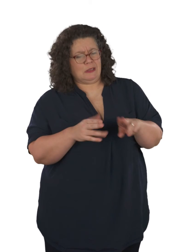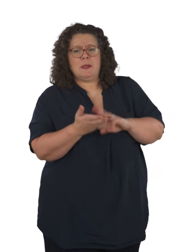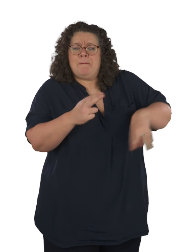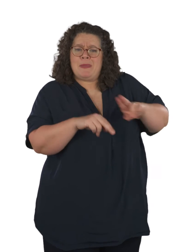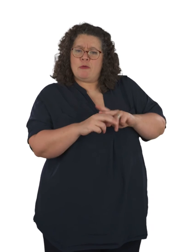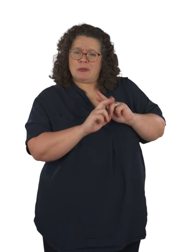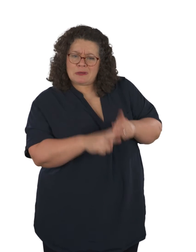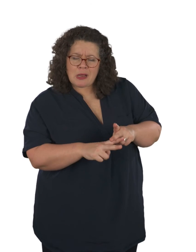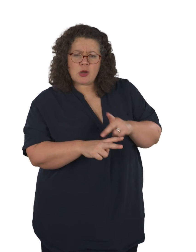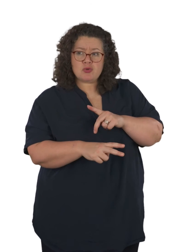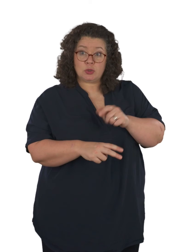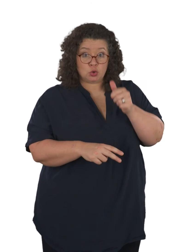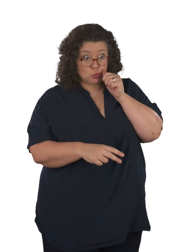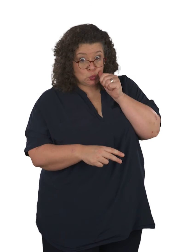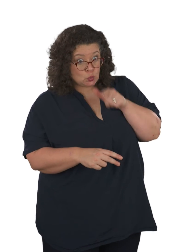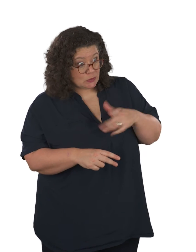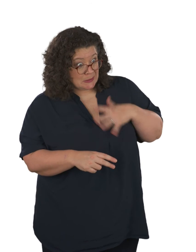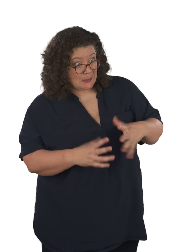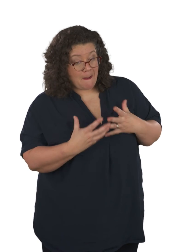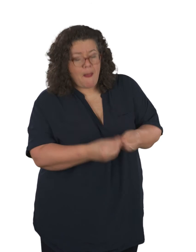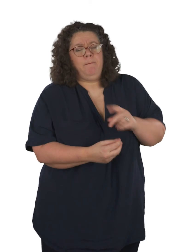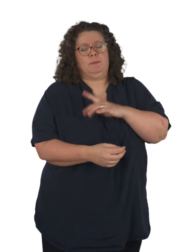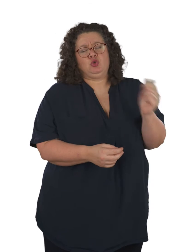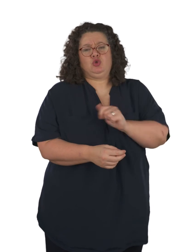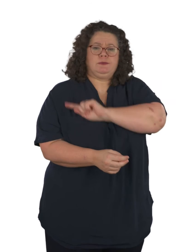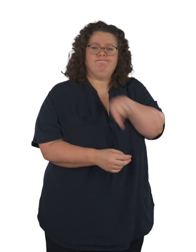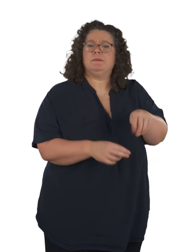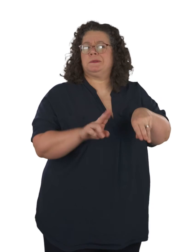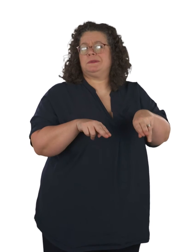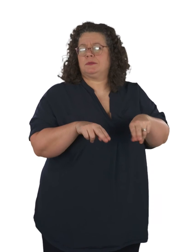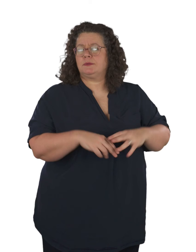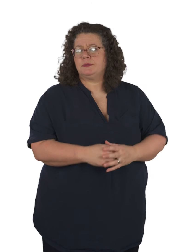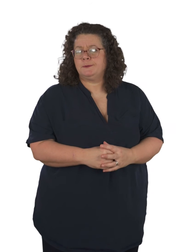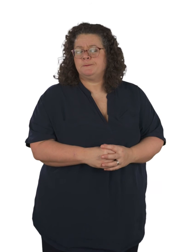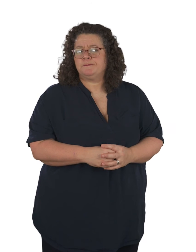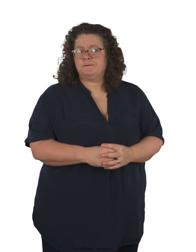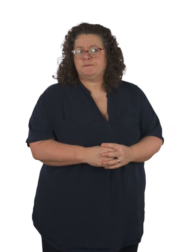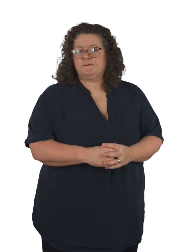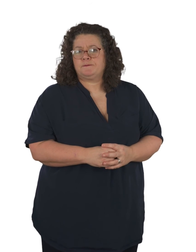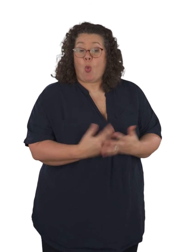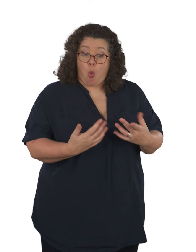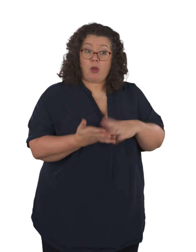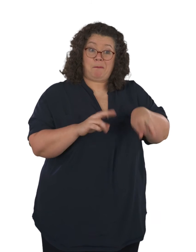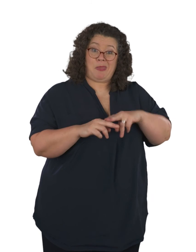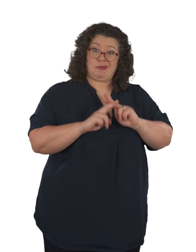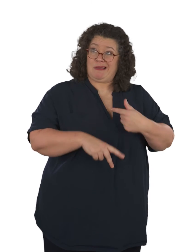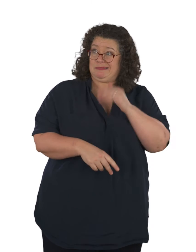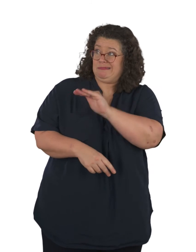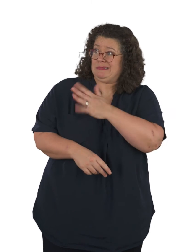Councils should assess parent carers as soon as they know they need help, or when parent carers ask for help.